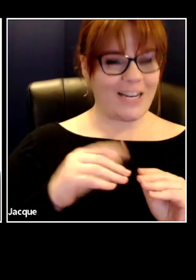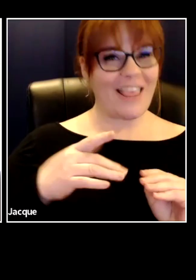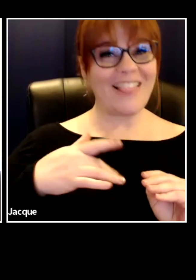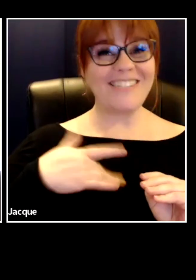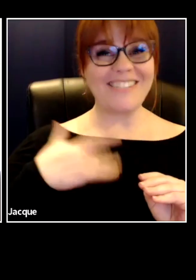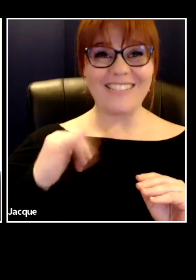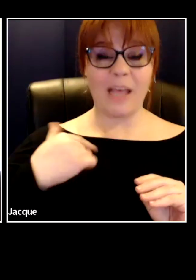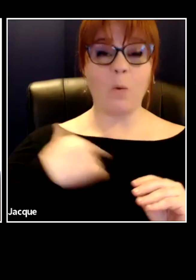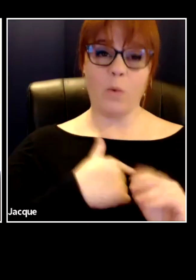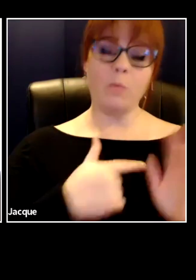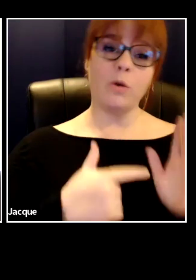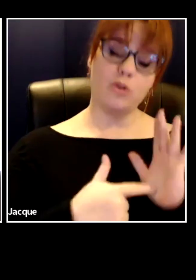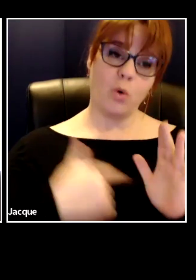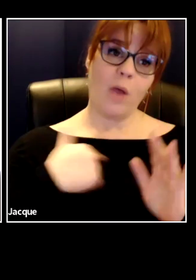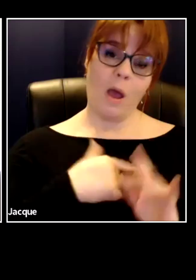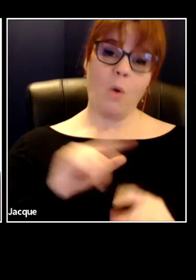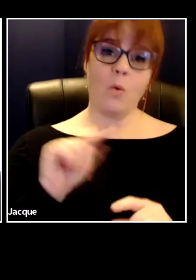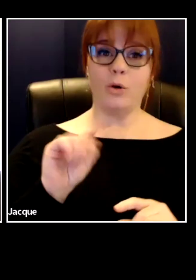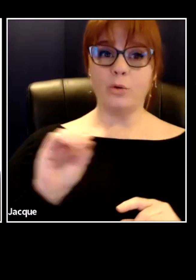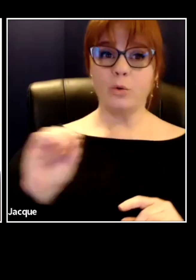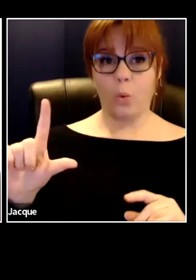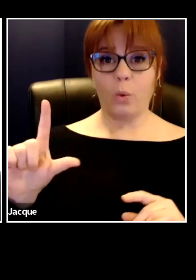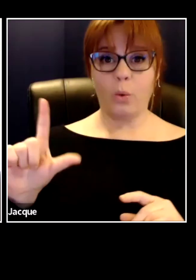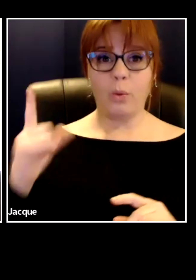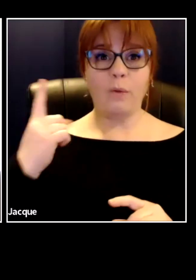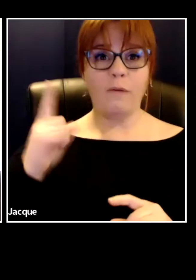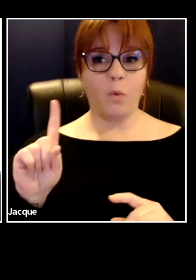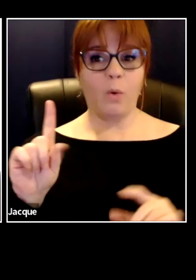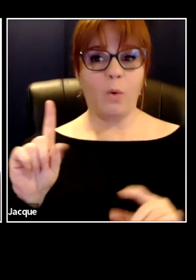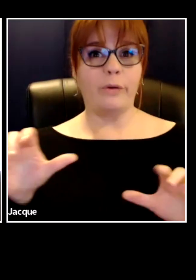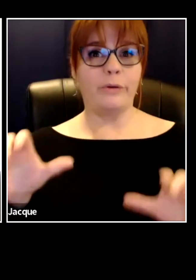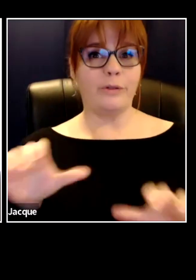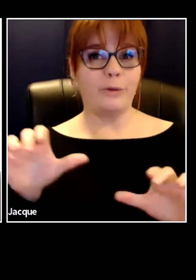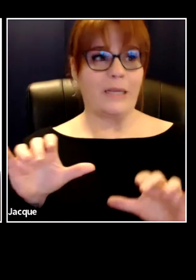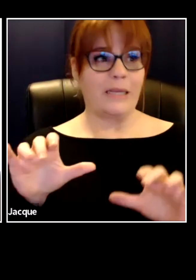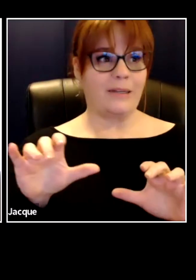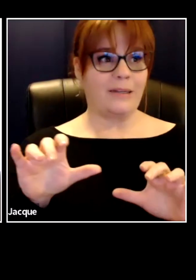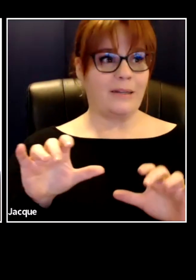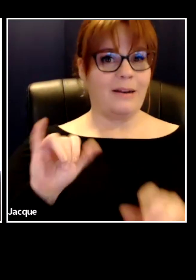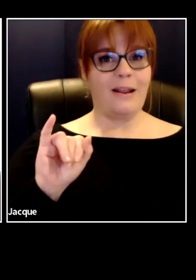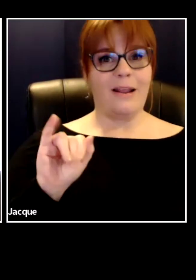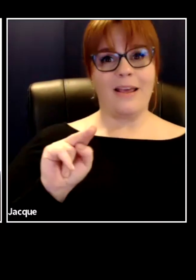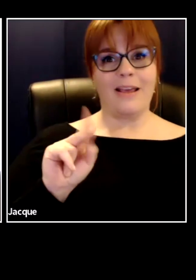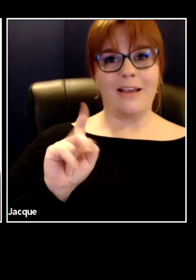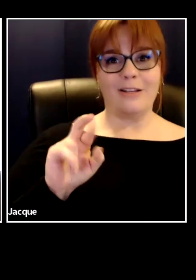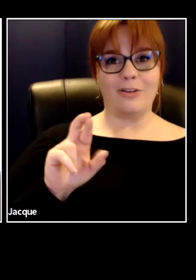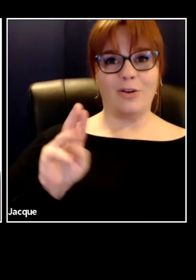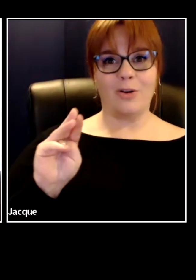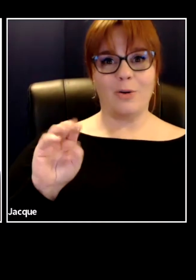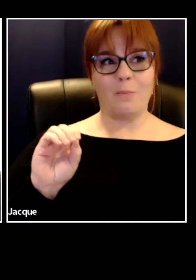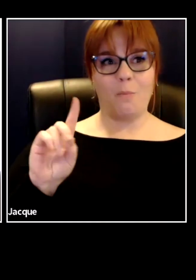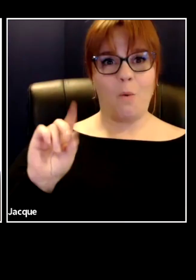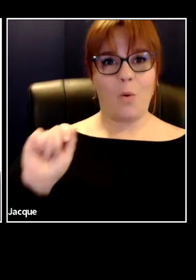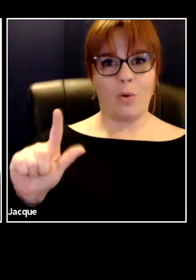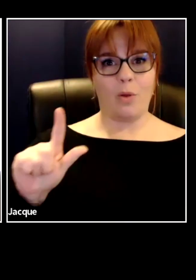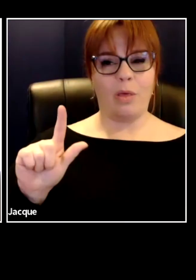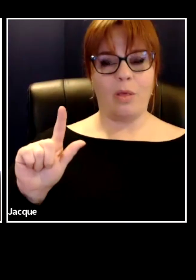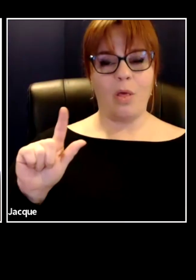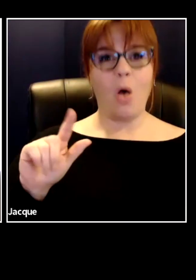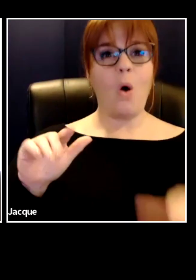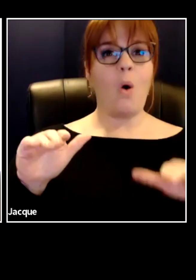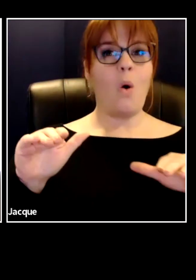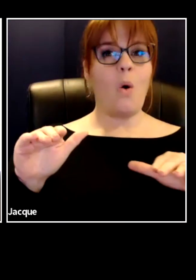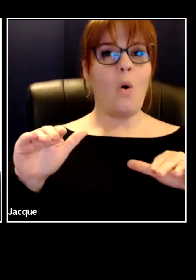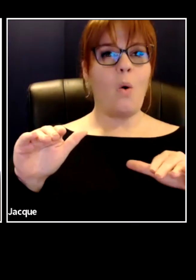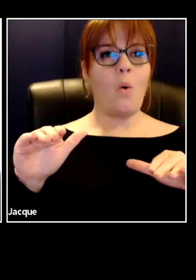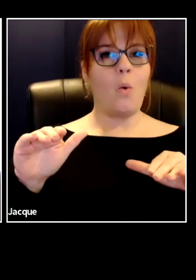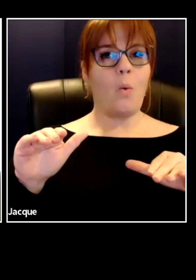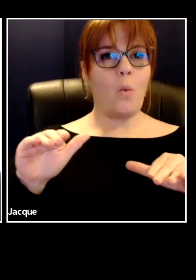you our tool um for doing intermodal walkshed access and ask for some of the potential use